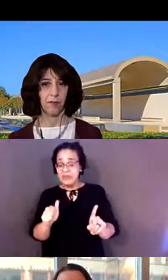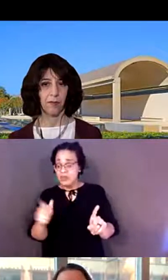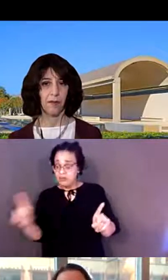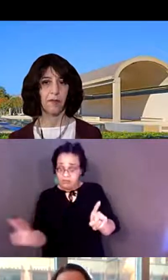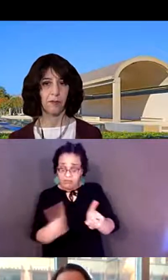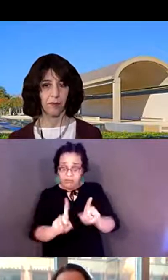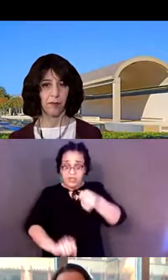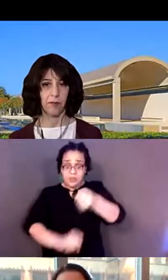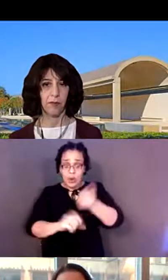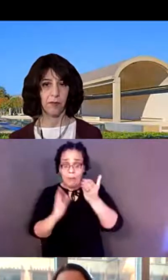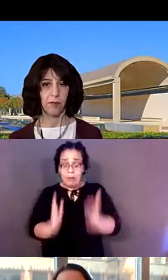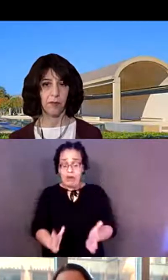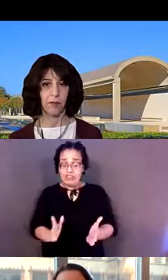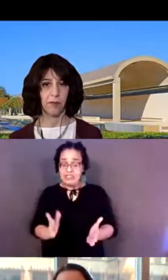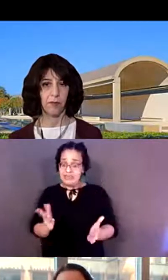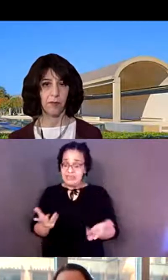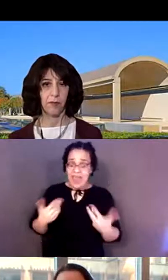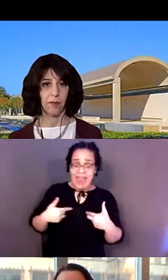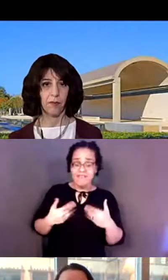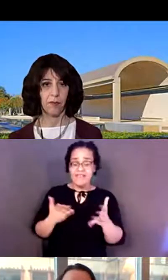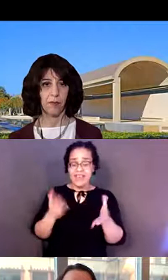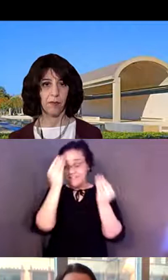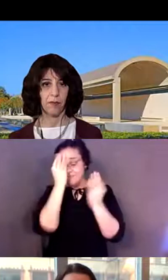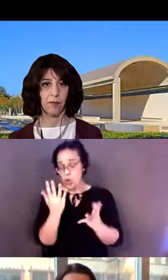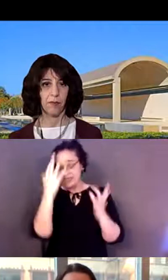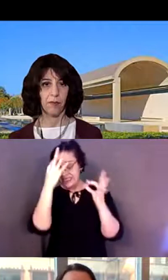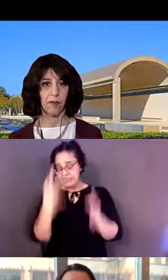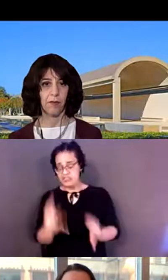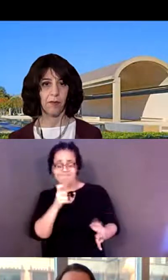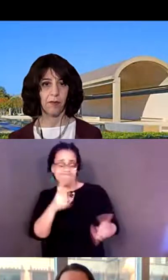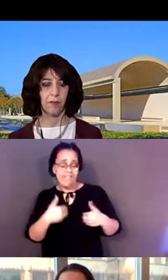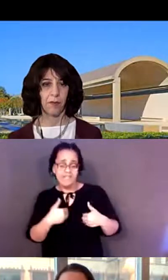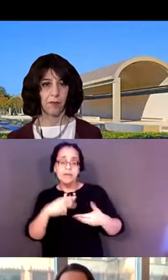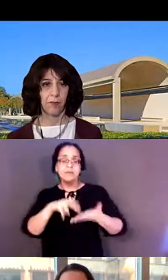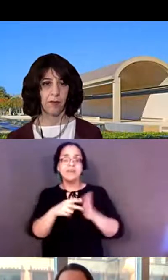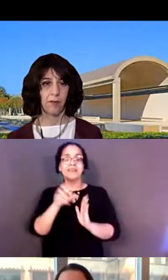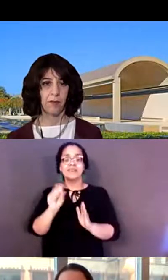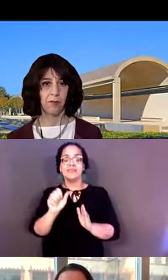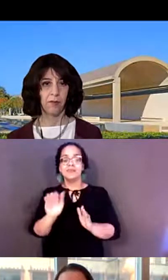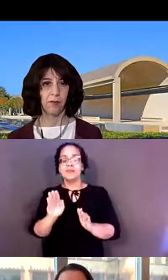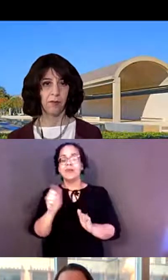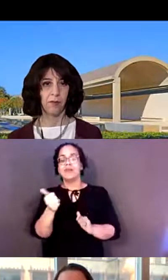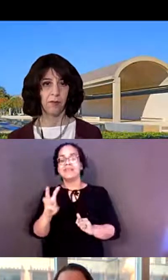about their medical care, and so this law guarantees the right to a support person